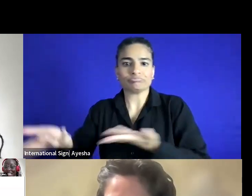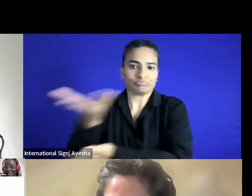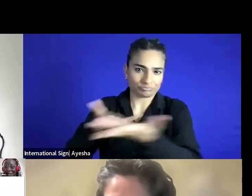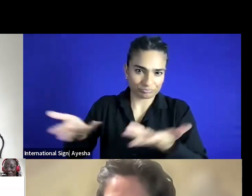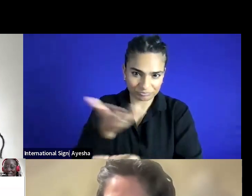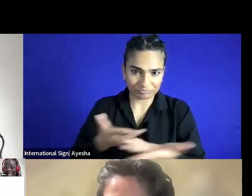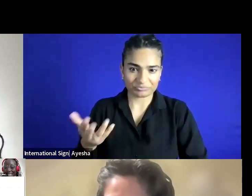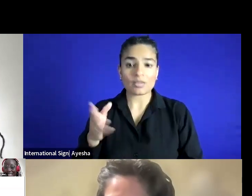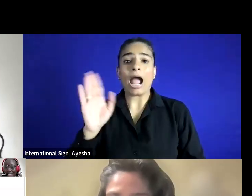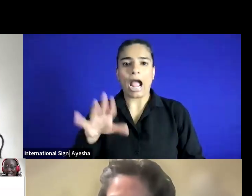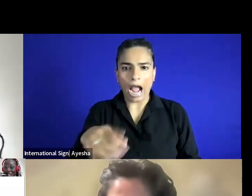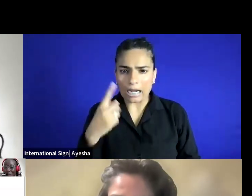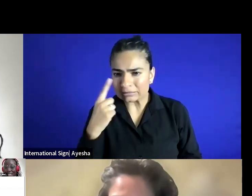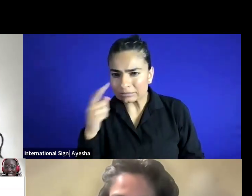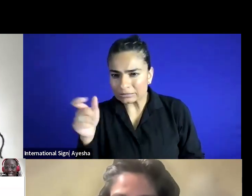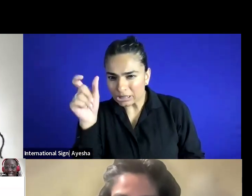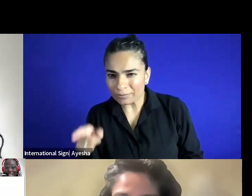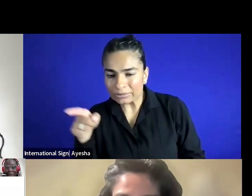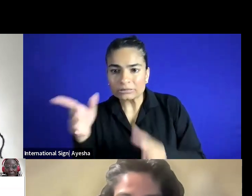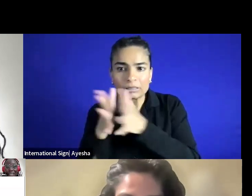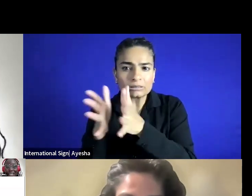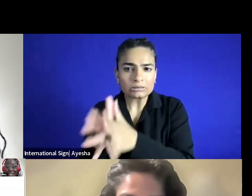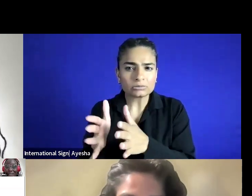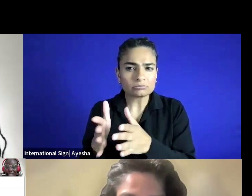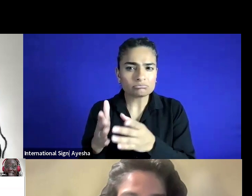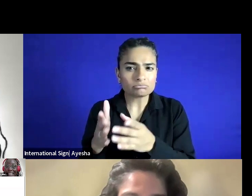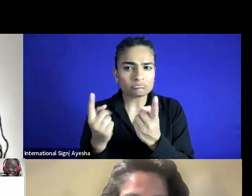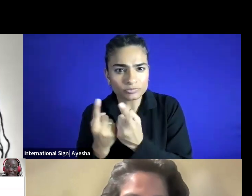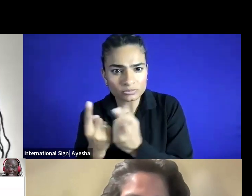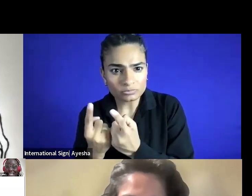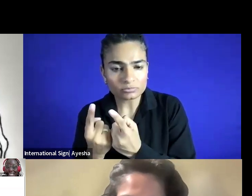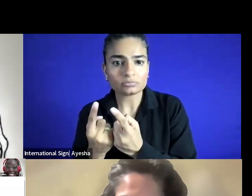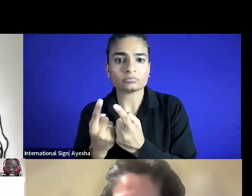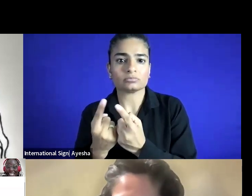they say that we were, we were sharing the app. So, thinking let's.